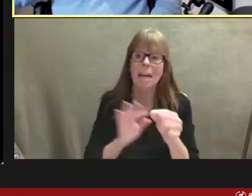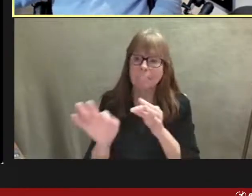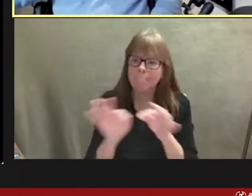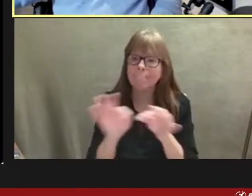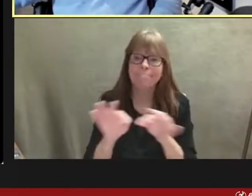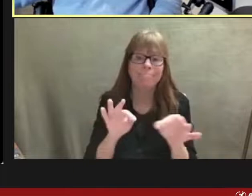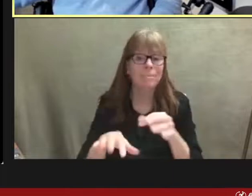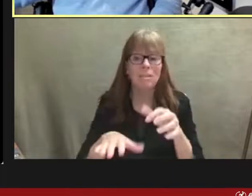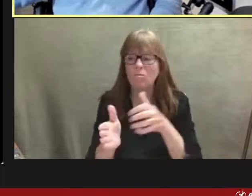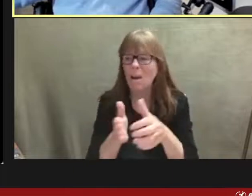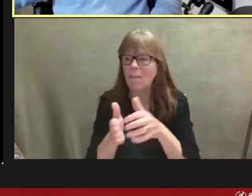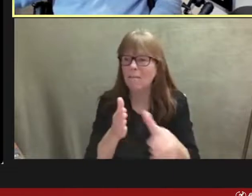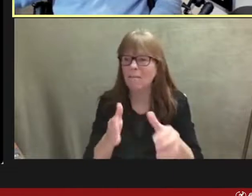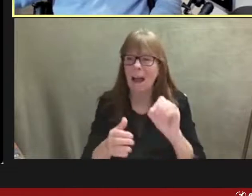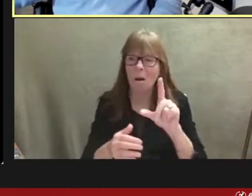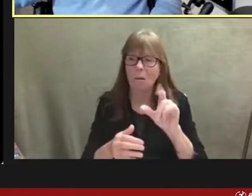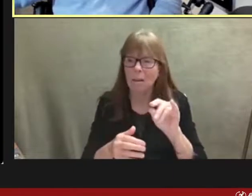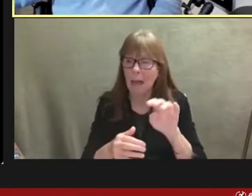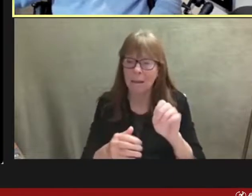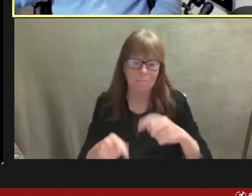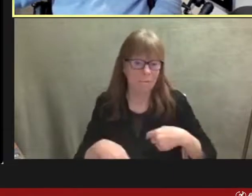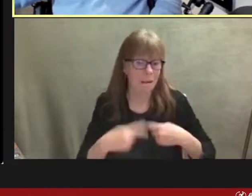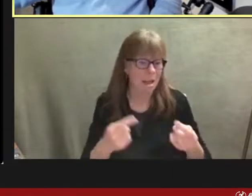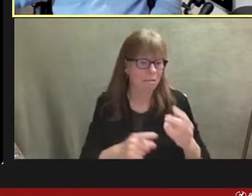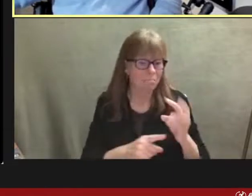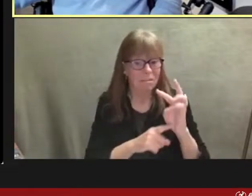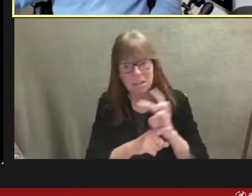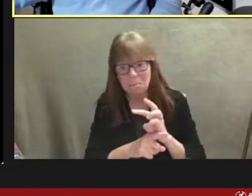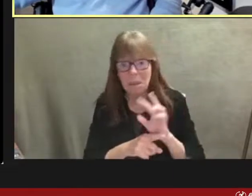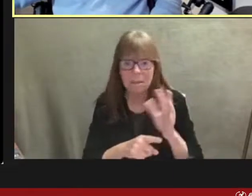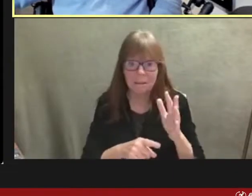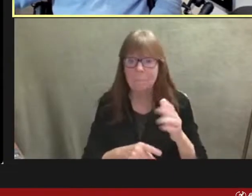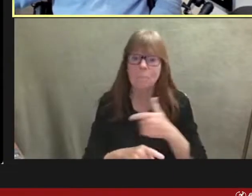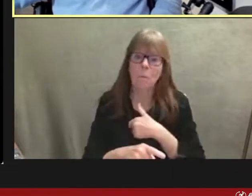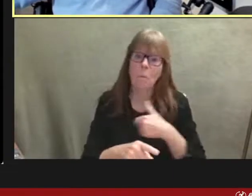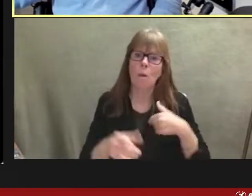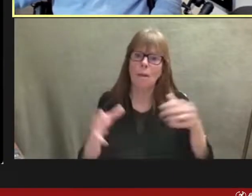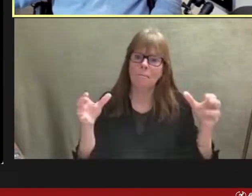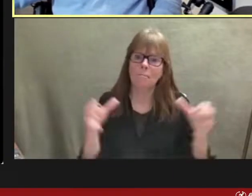And over the last 6 months or so, we met with various Hill officers